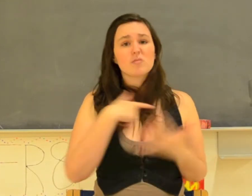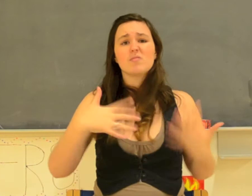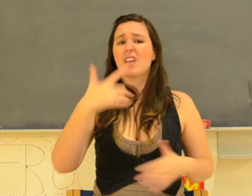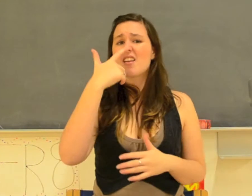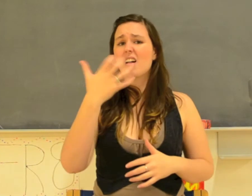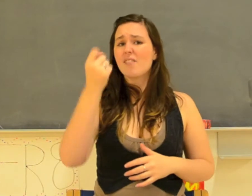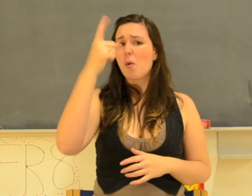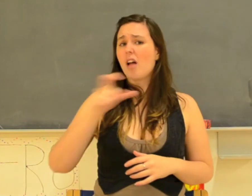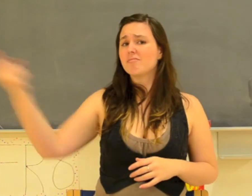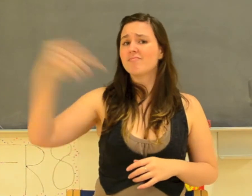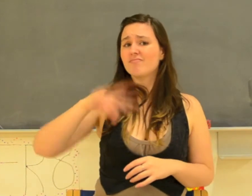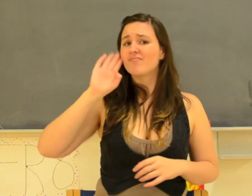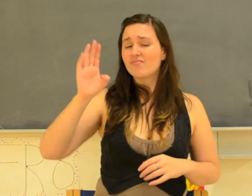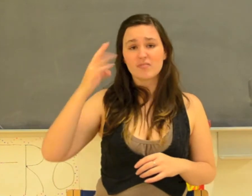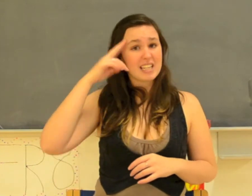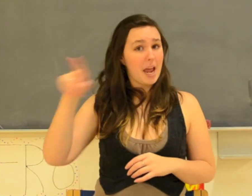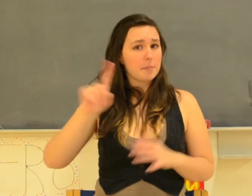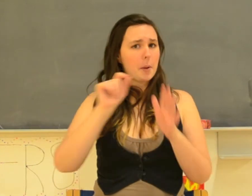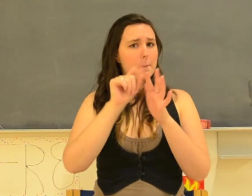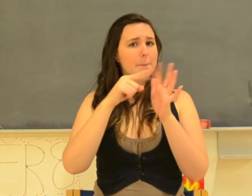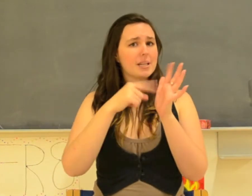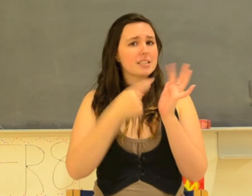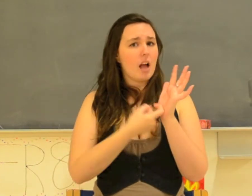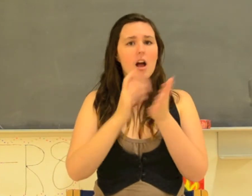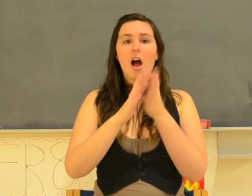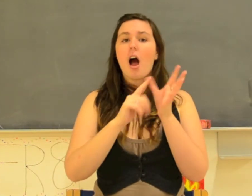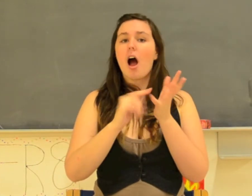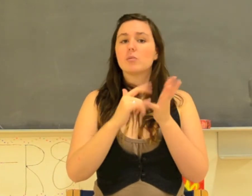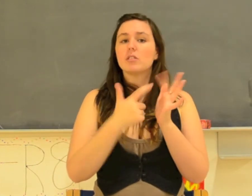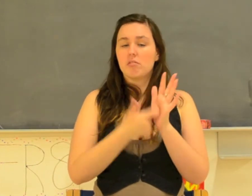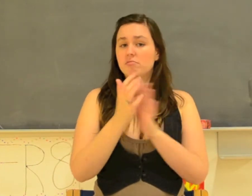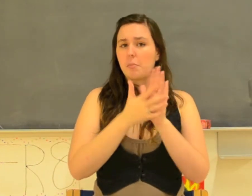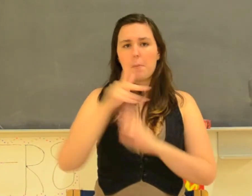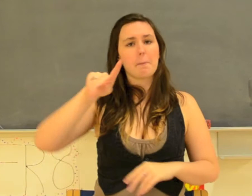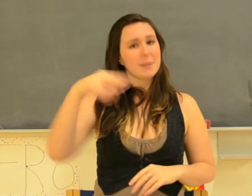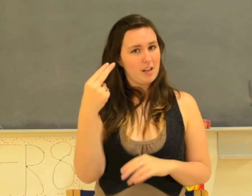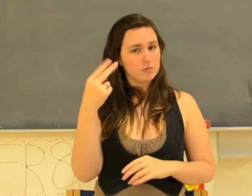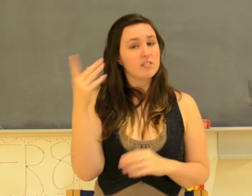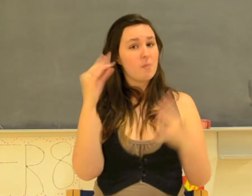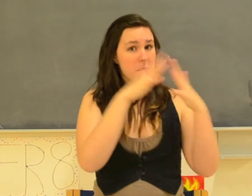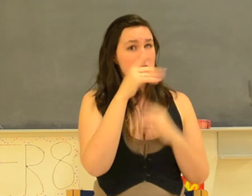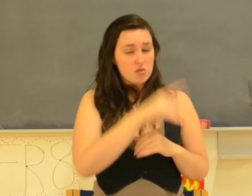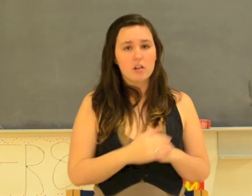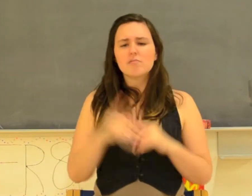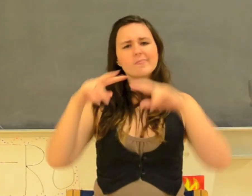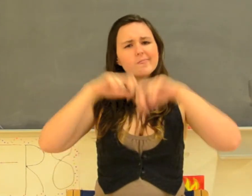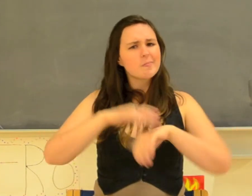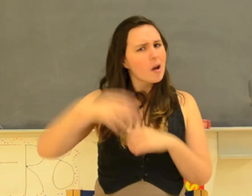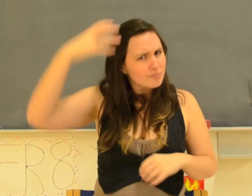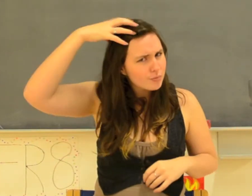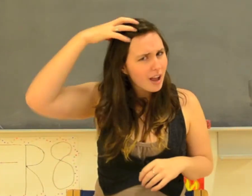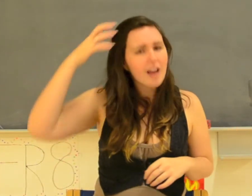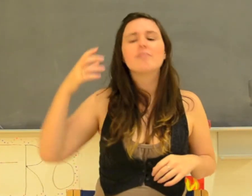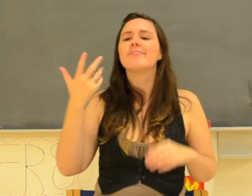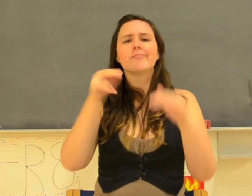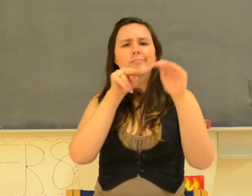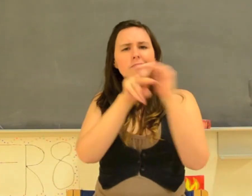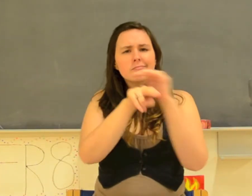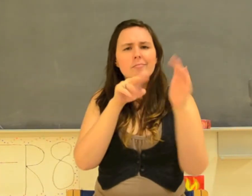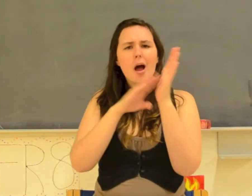We've been fortunate to have a Deaf presenter here named Peter Hauser from America. He is a neuropsychologist.